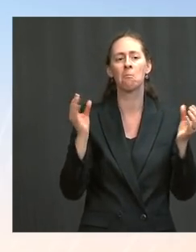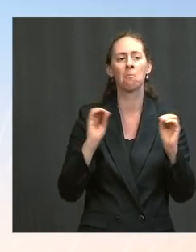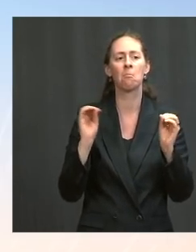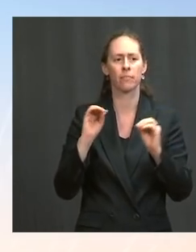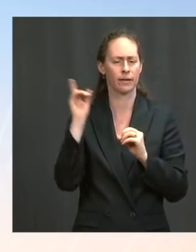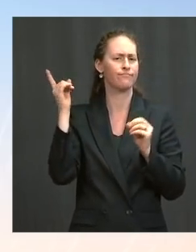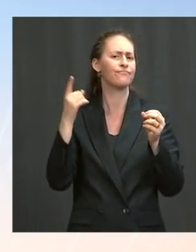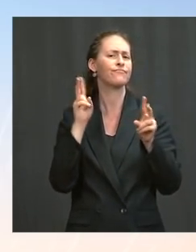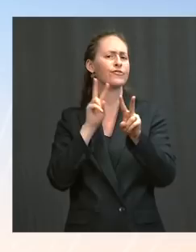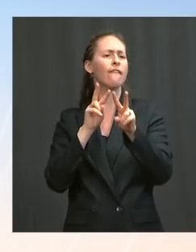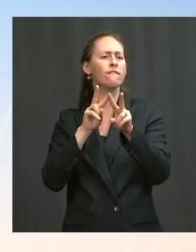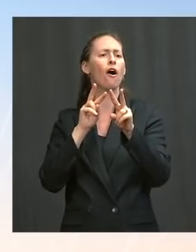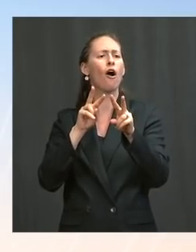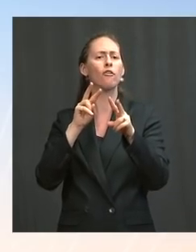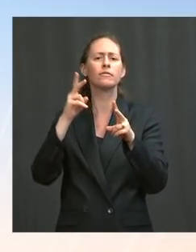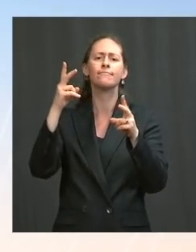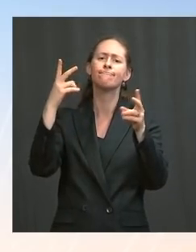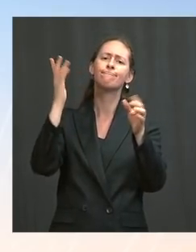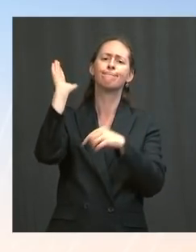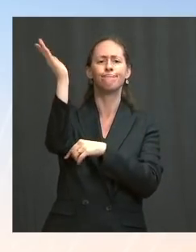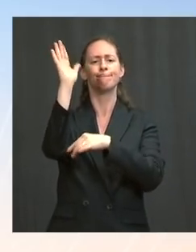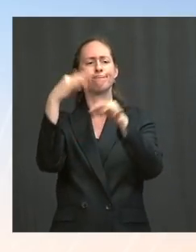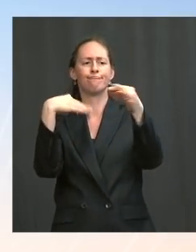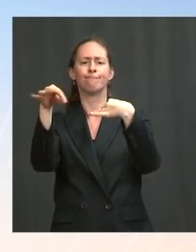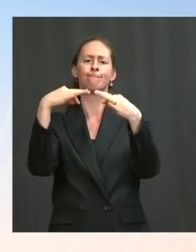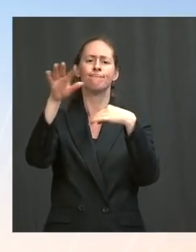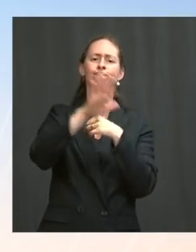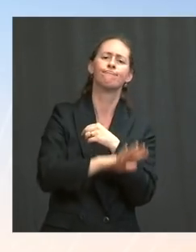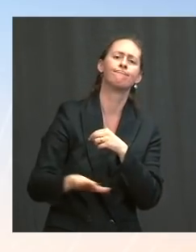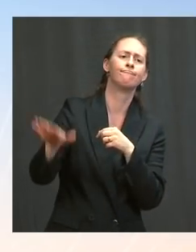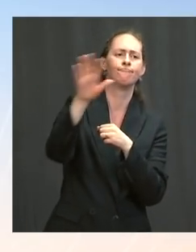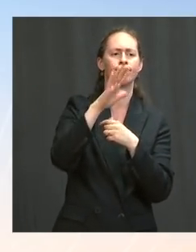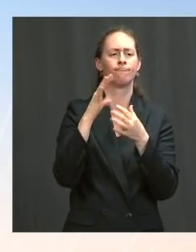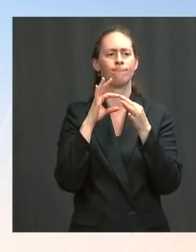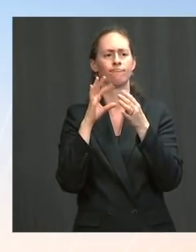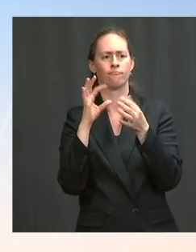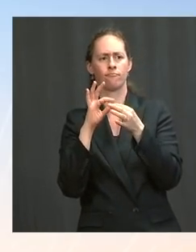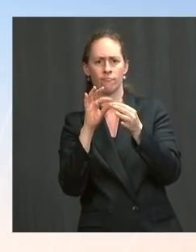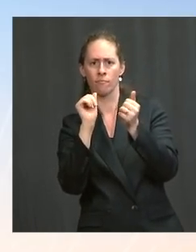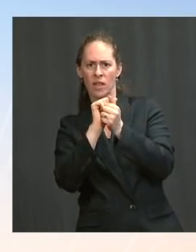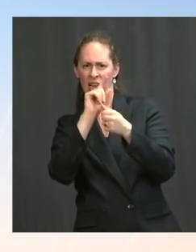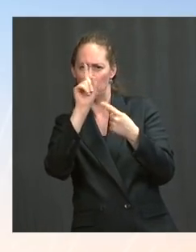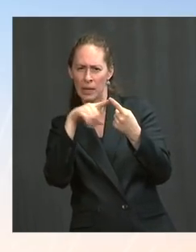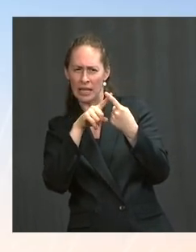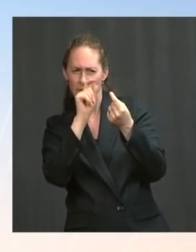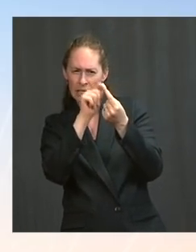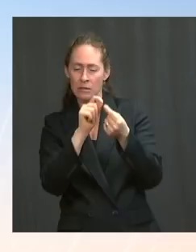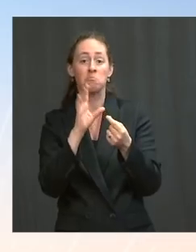As we get his final date locked in, I can preview it for you in more detail. Go ahead.